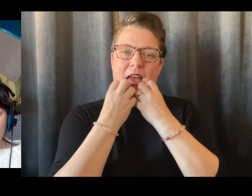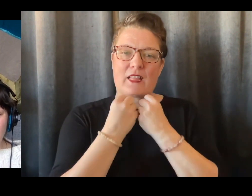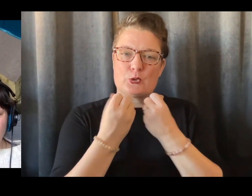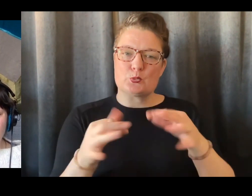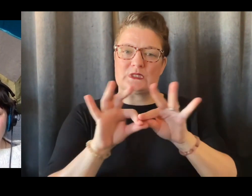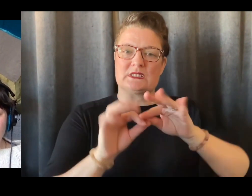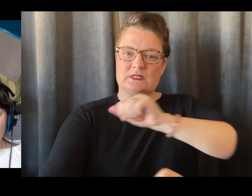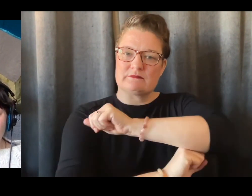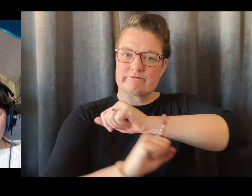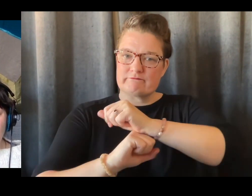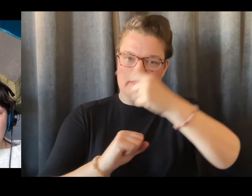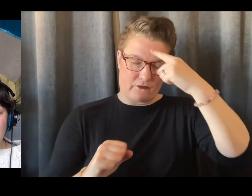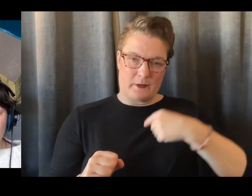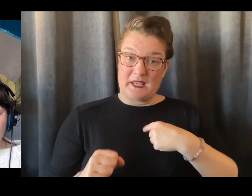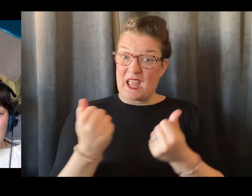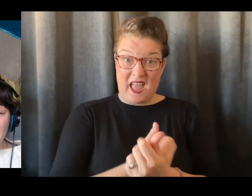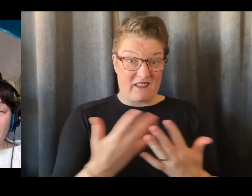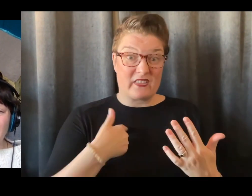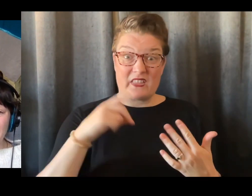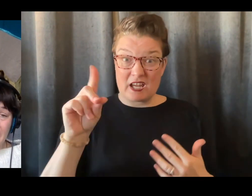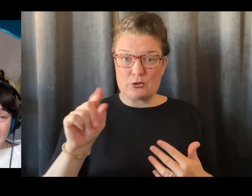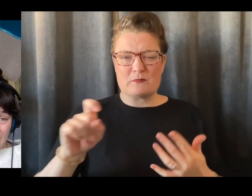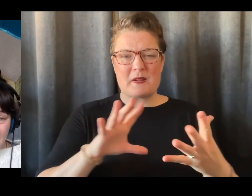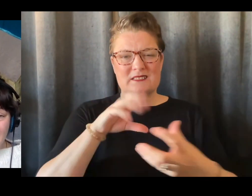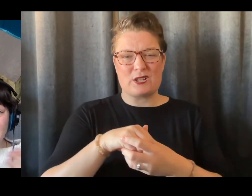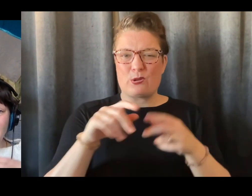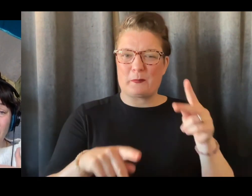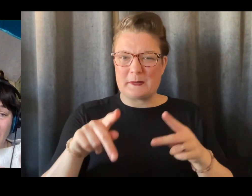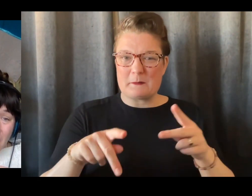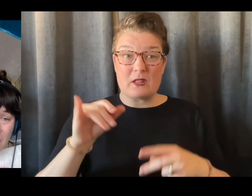include people, and if it isn't, I need to learn how to include those people. Nomy: Mm-hmm.